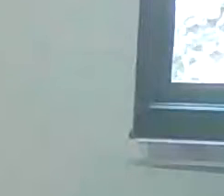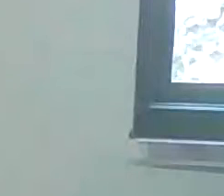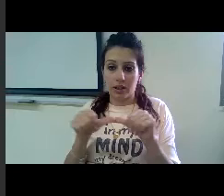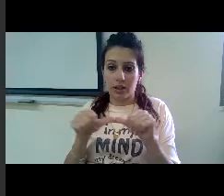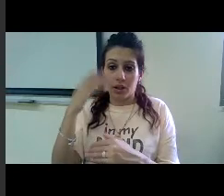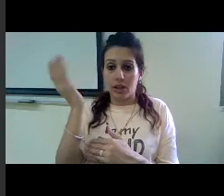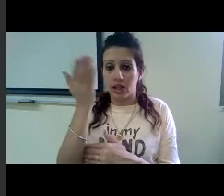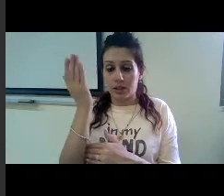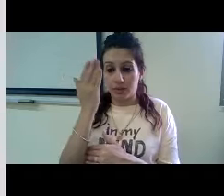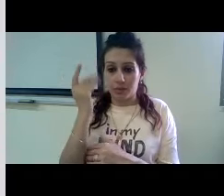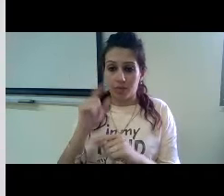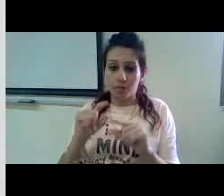But